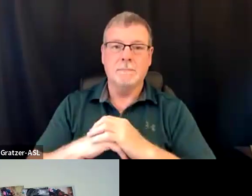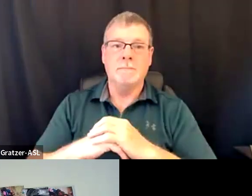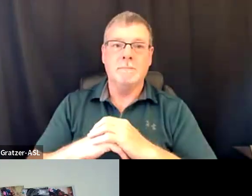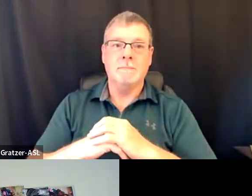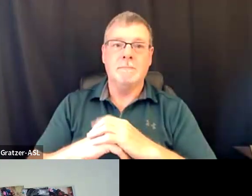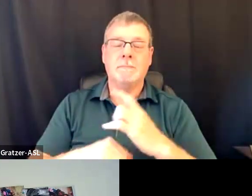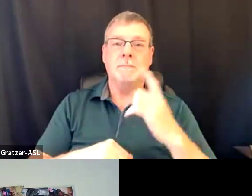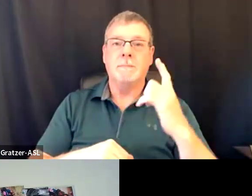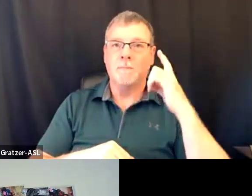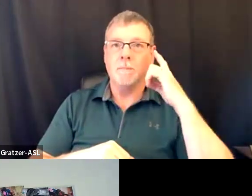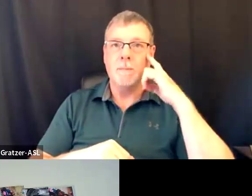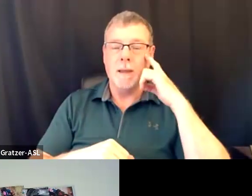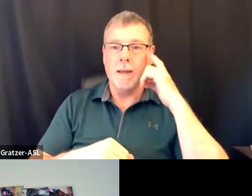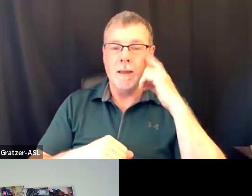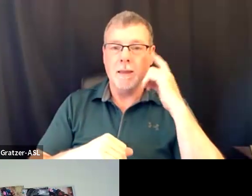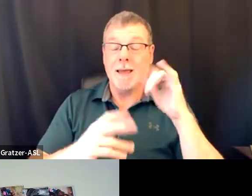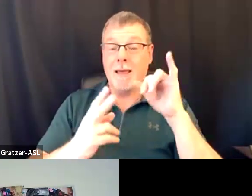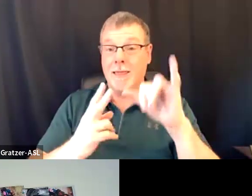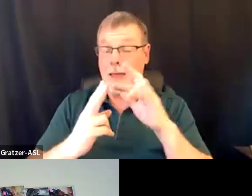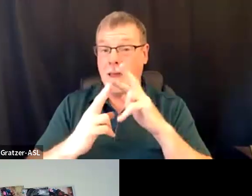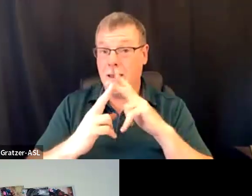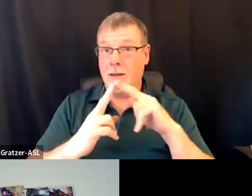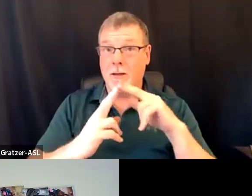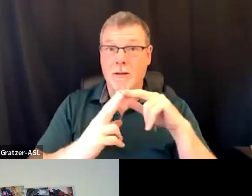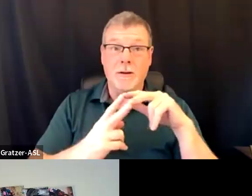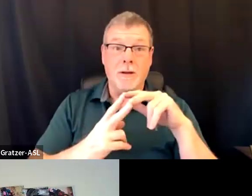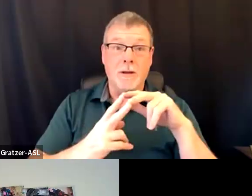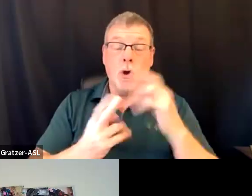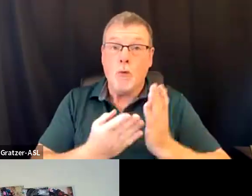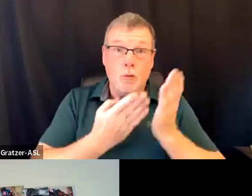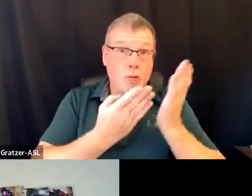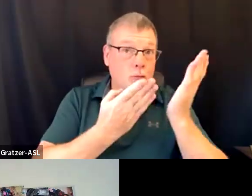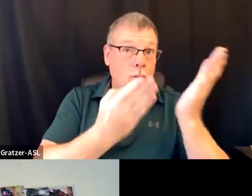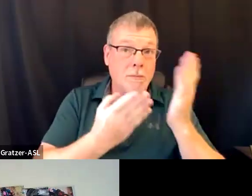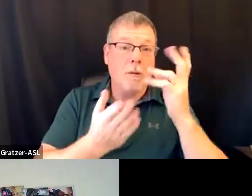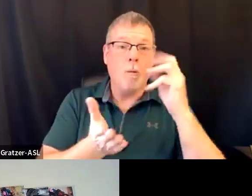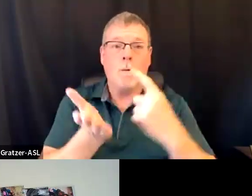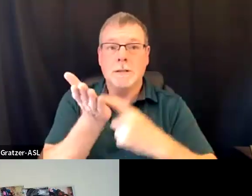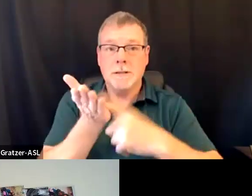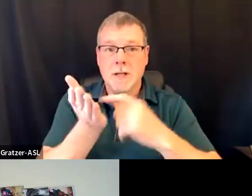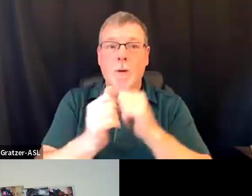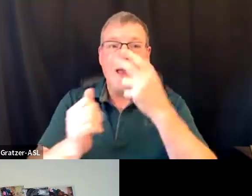I think that that would either be a recommendation or discussion with your HMIS lead,